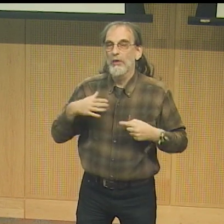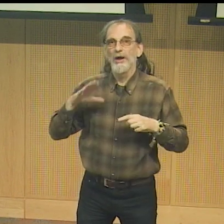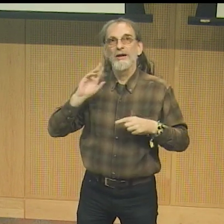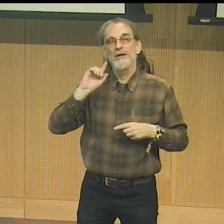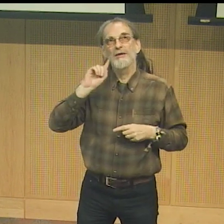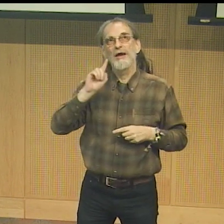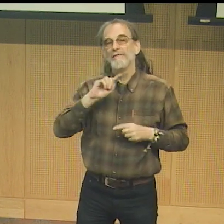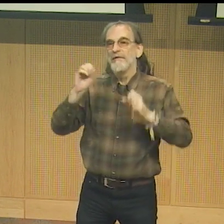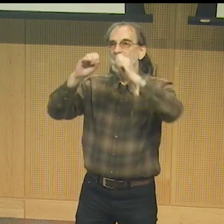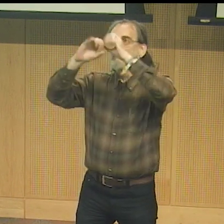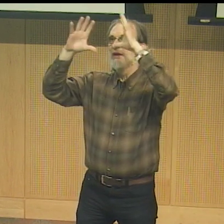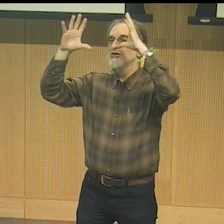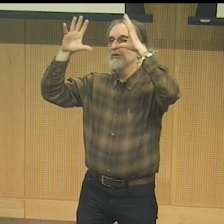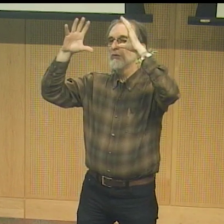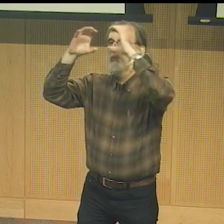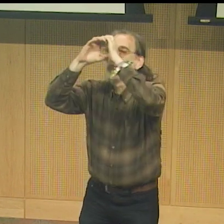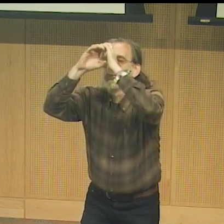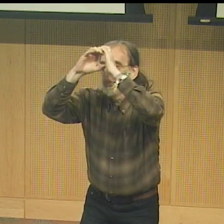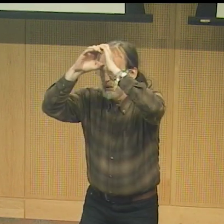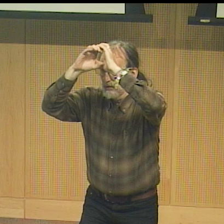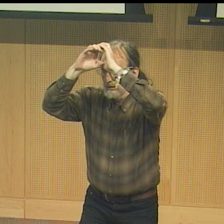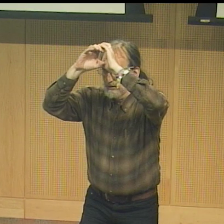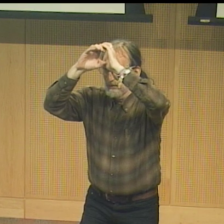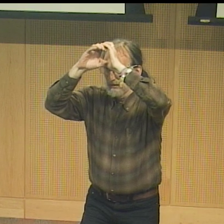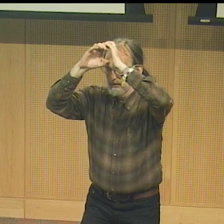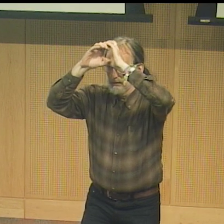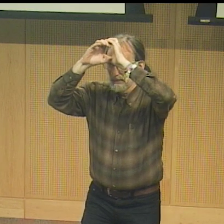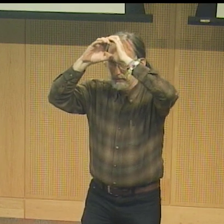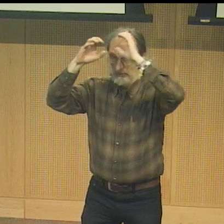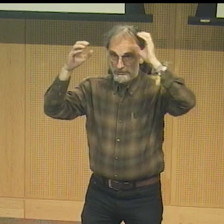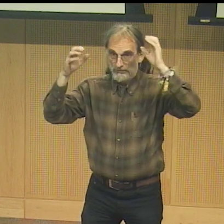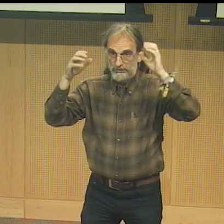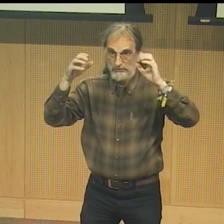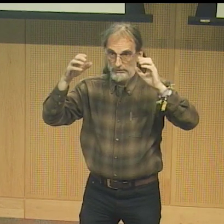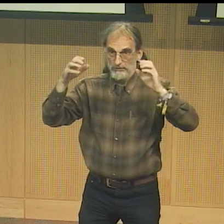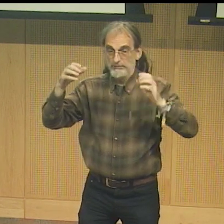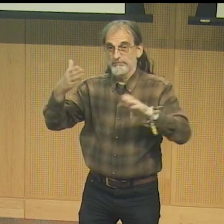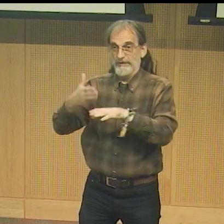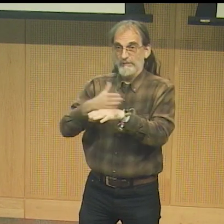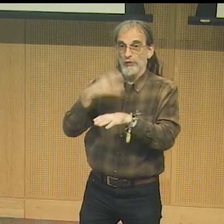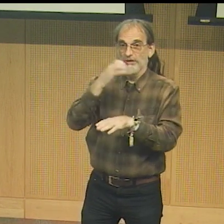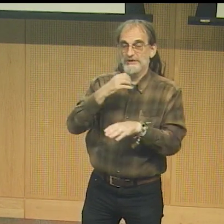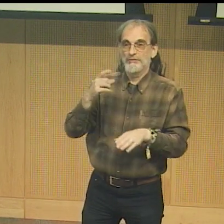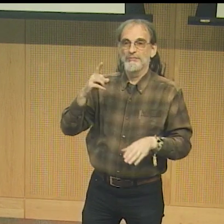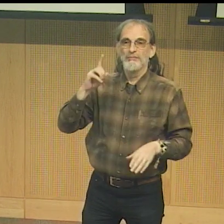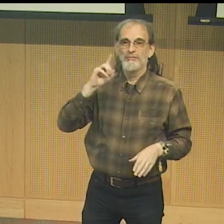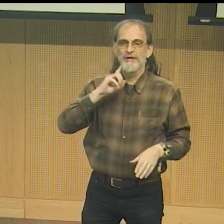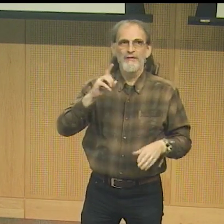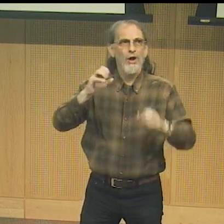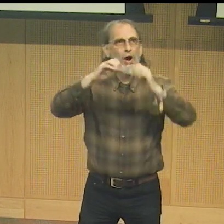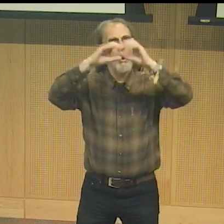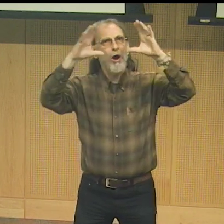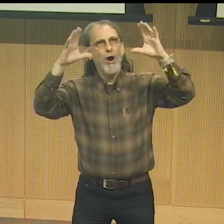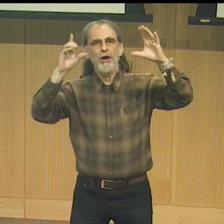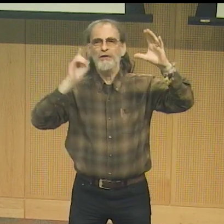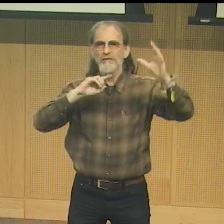of who we are as a Deaf community. Before oralism, the idea of who you could be as a Deaf person, whatever your